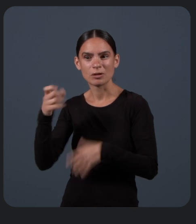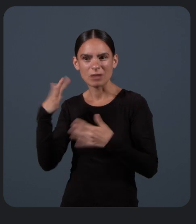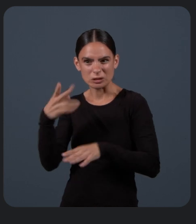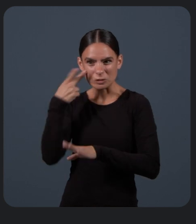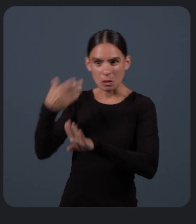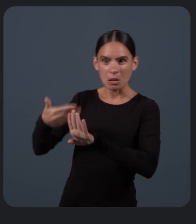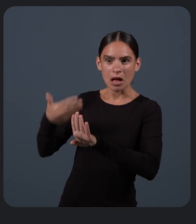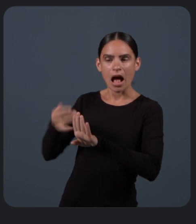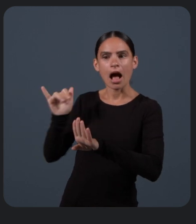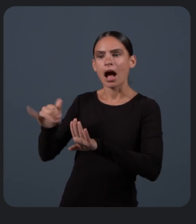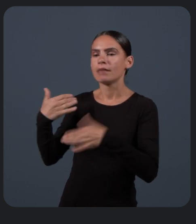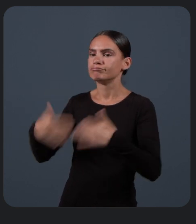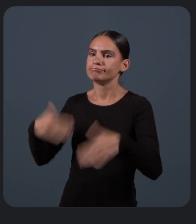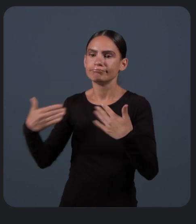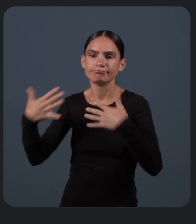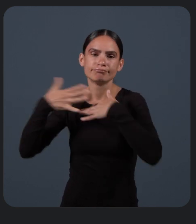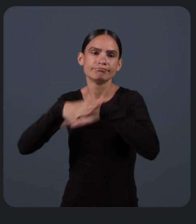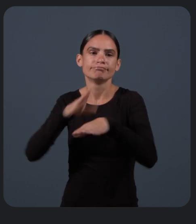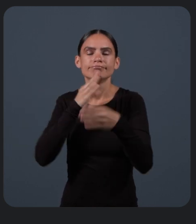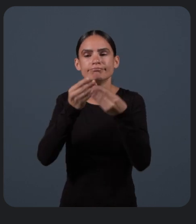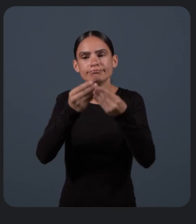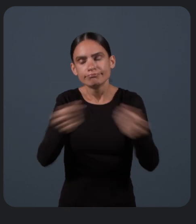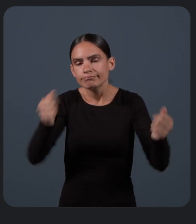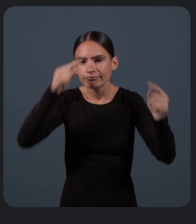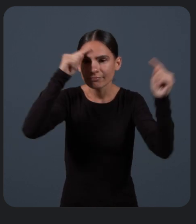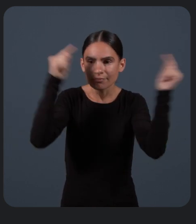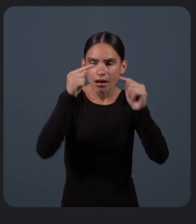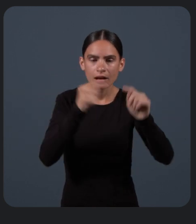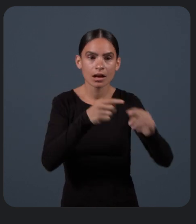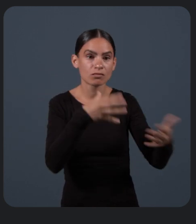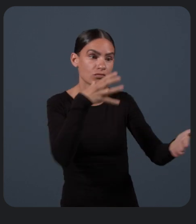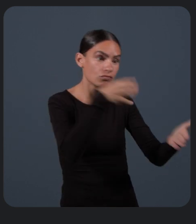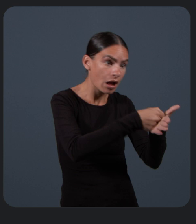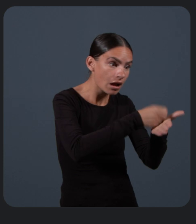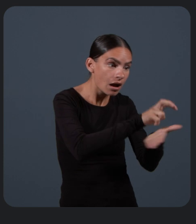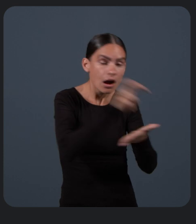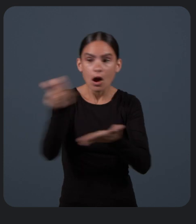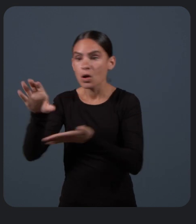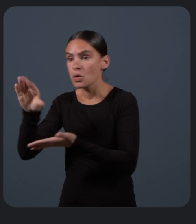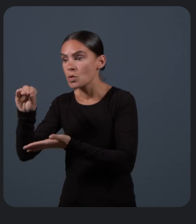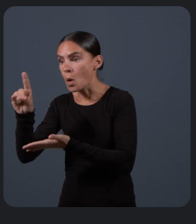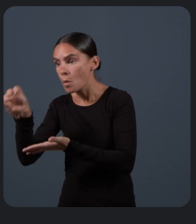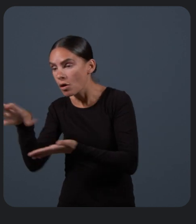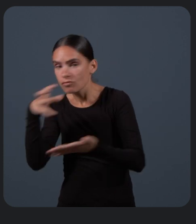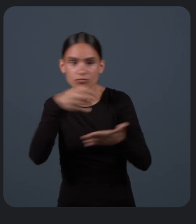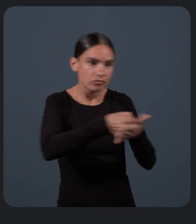solves the headache of navigating from crash to code. So go try out this new feature today